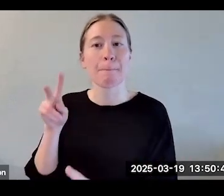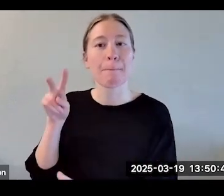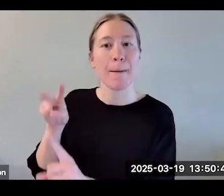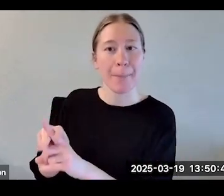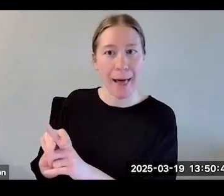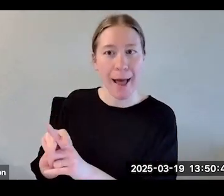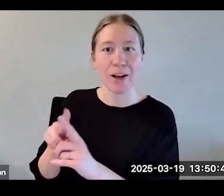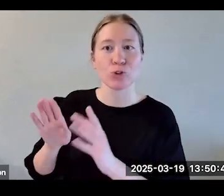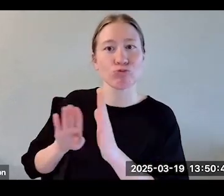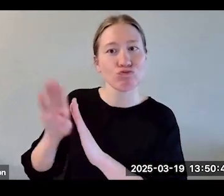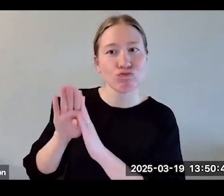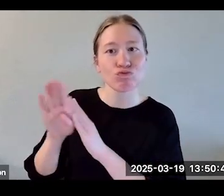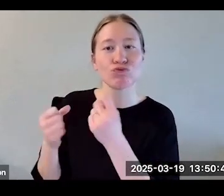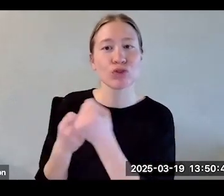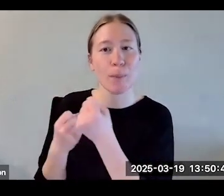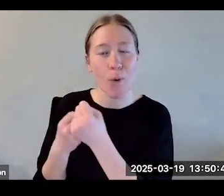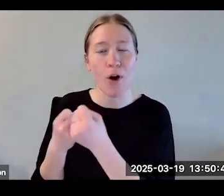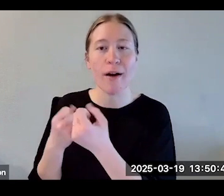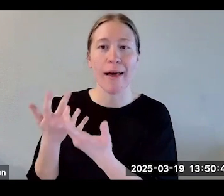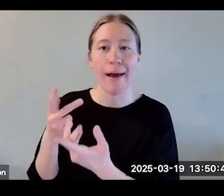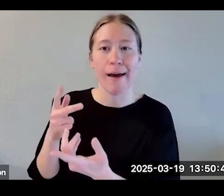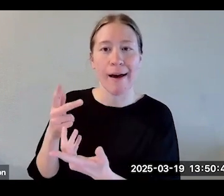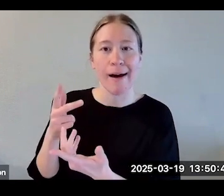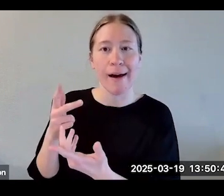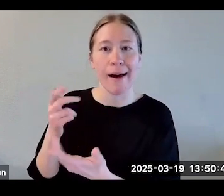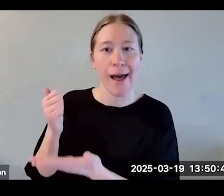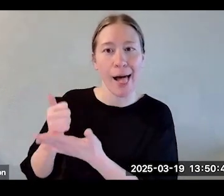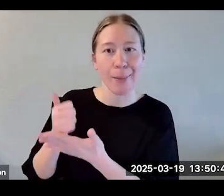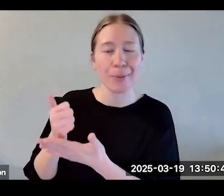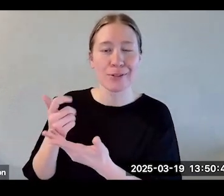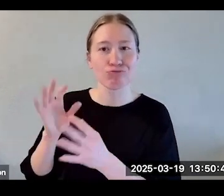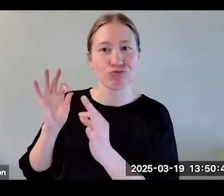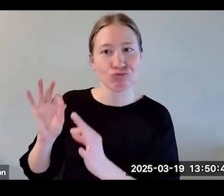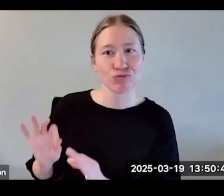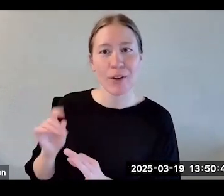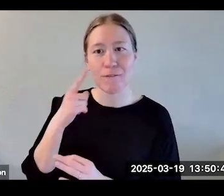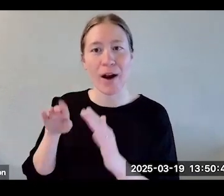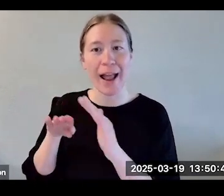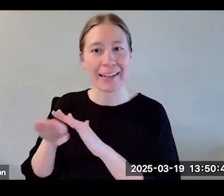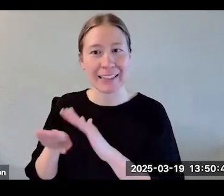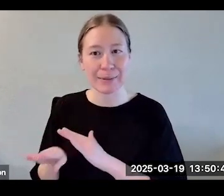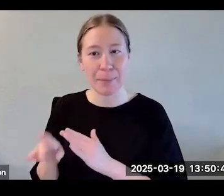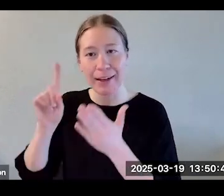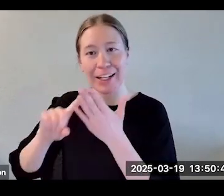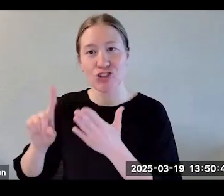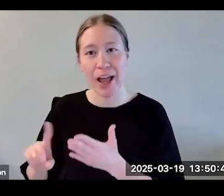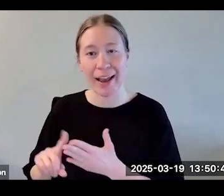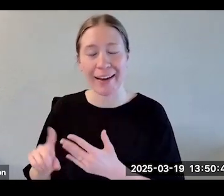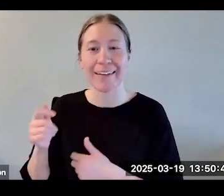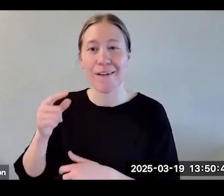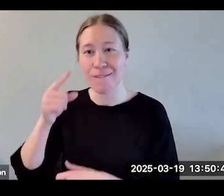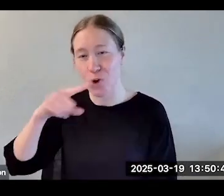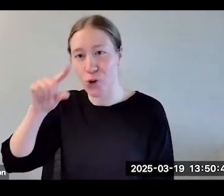You do have to run it in each document that you open up, but just adding that as an extra step